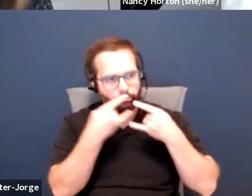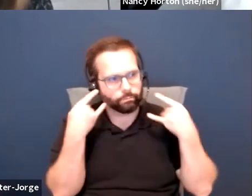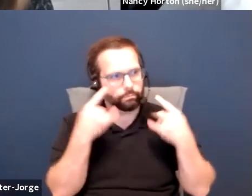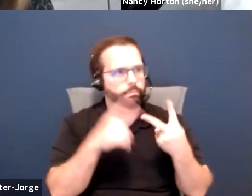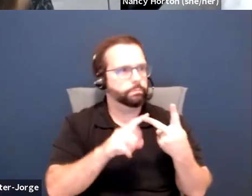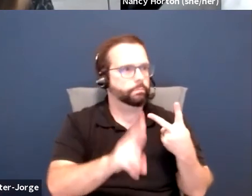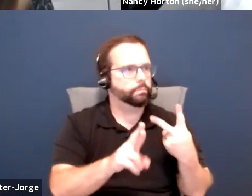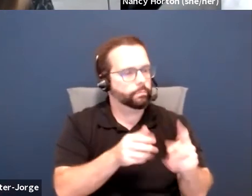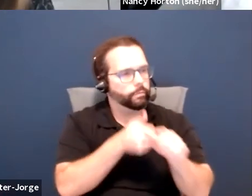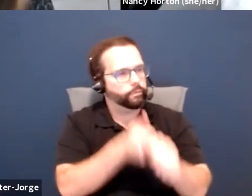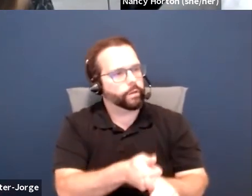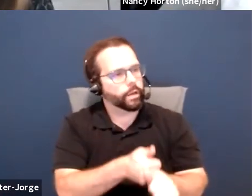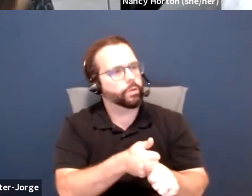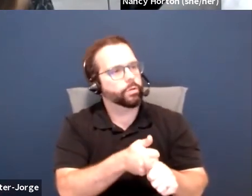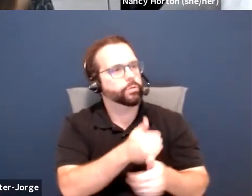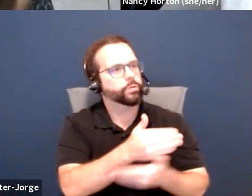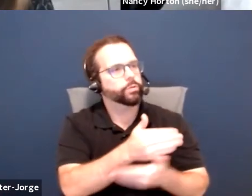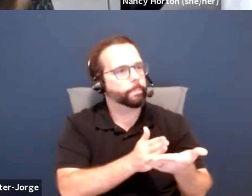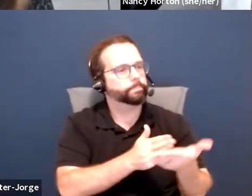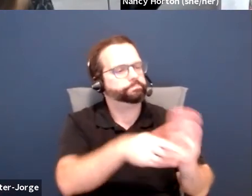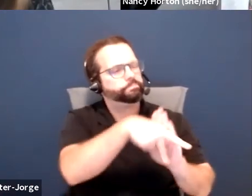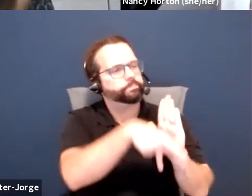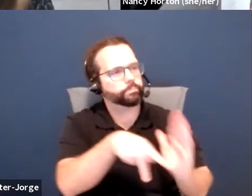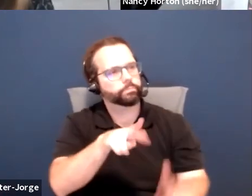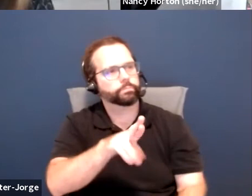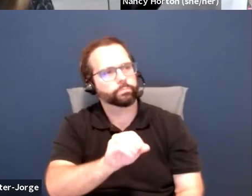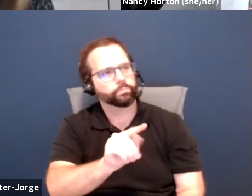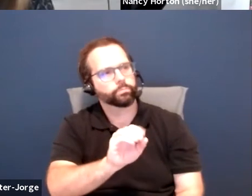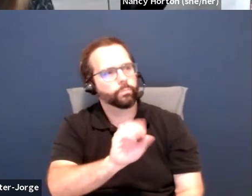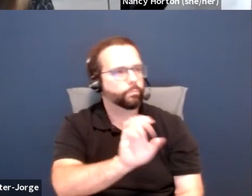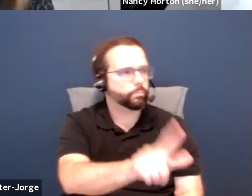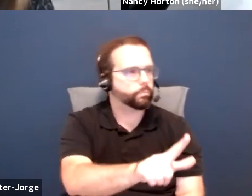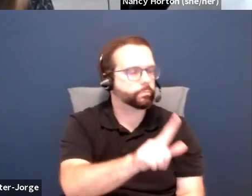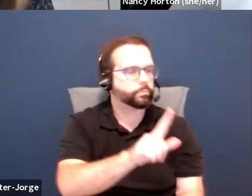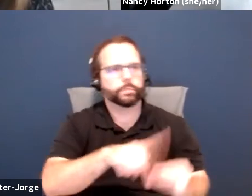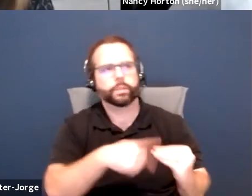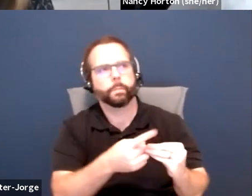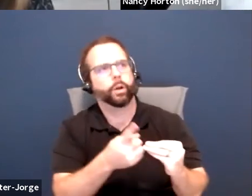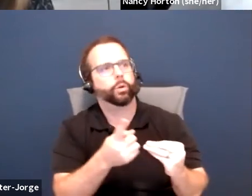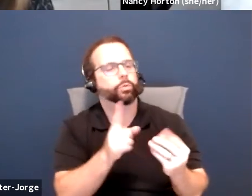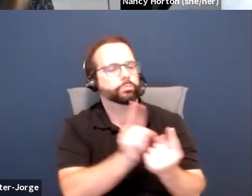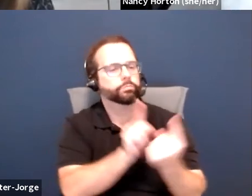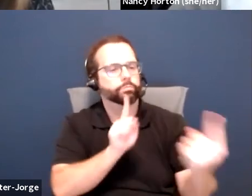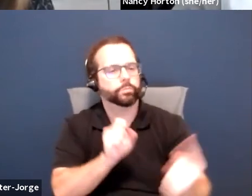there are requirements like you have to wear a face mask or you have to follow